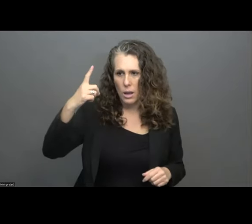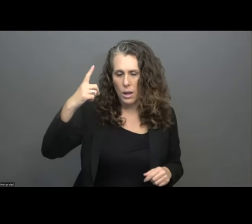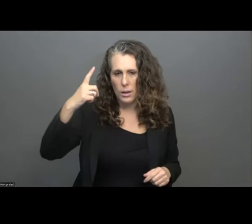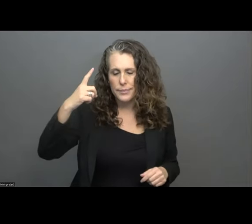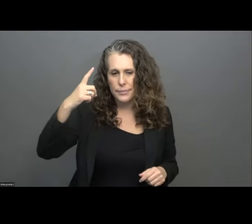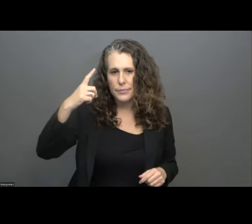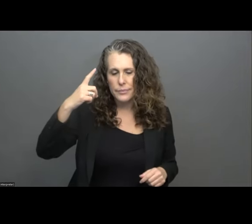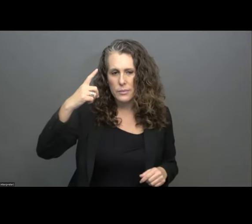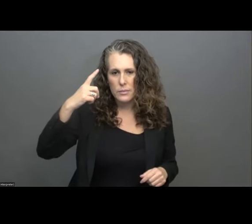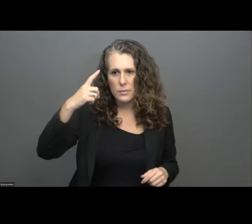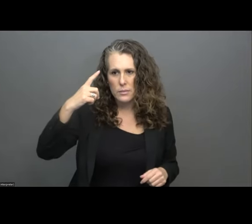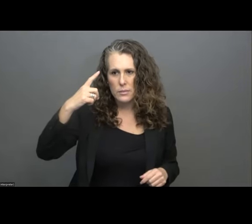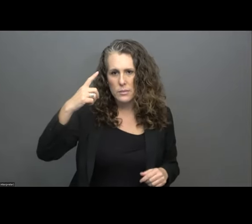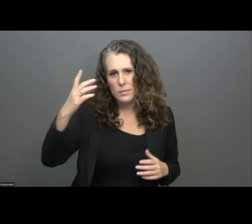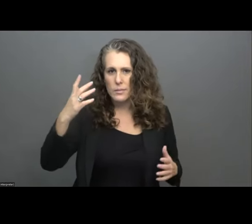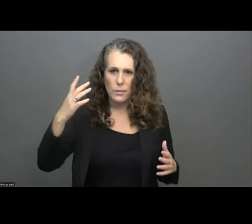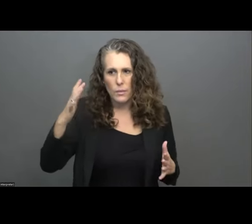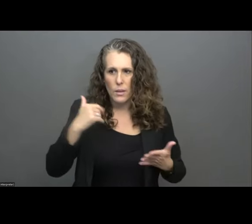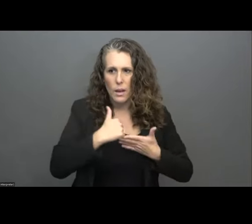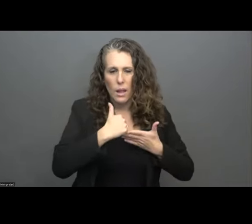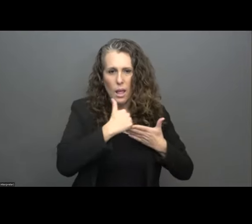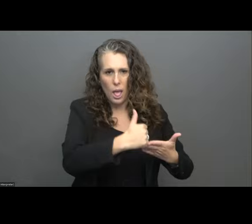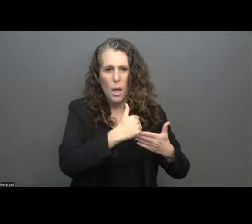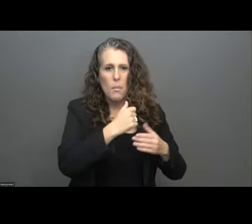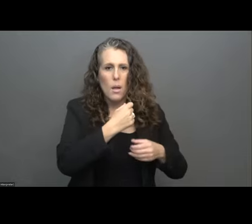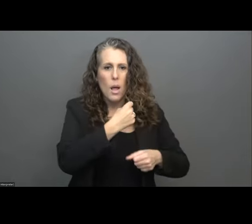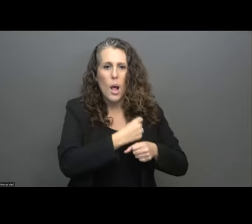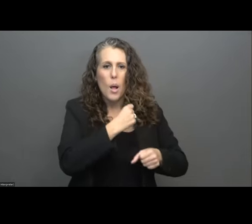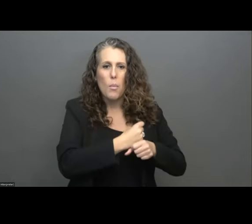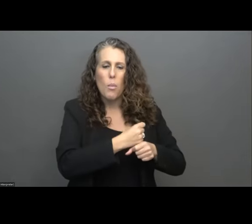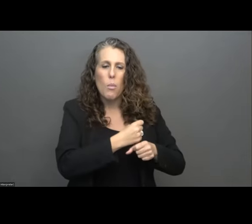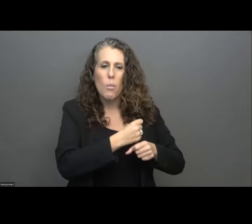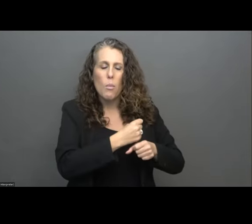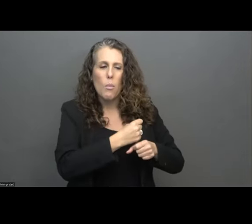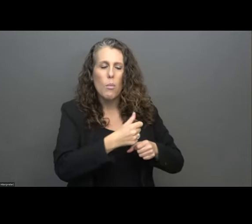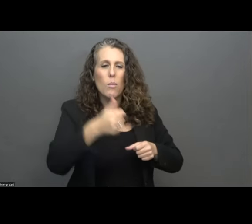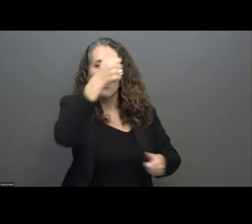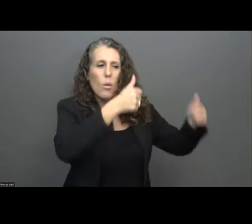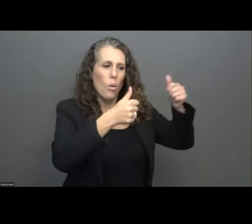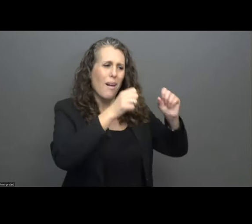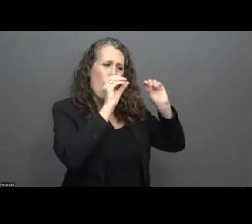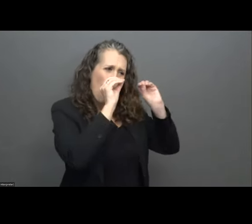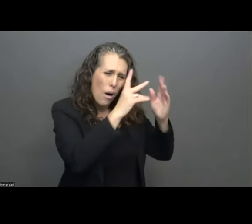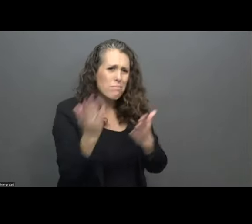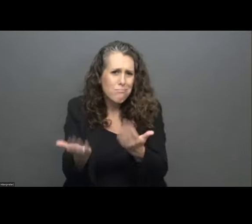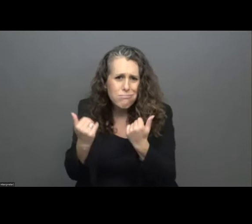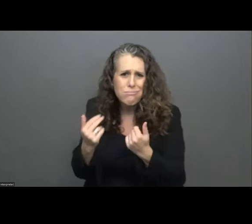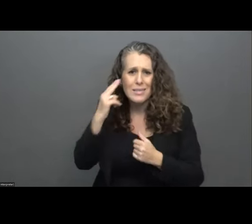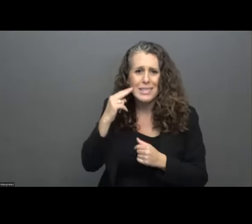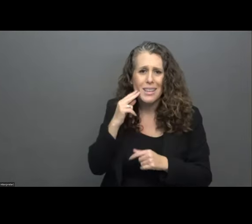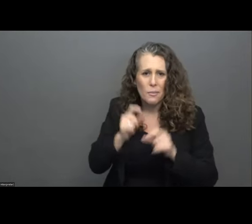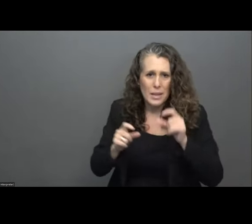employers to be able to to employ people, and use sign language or use the application,